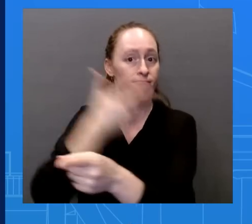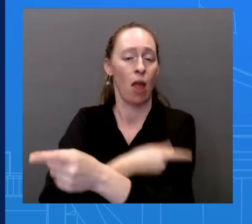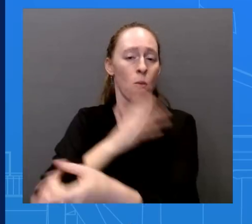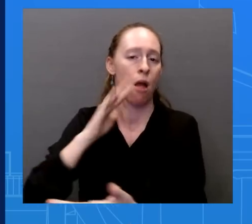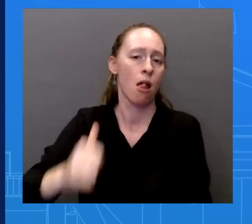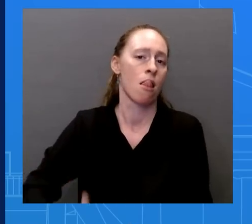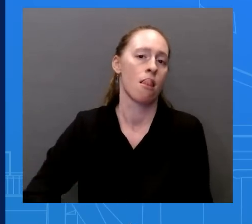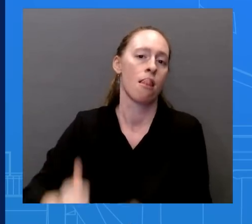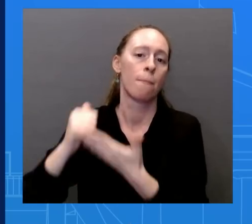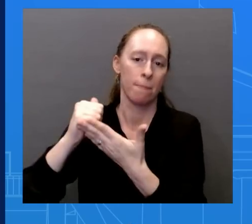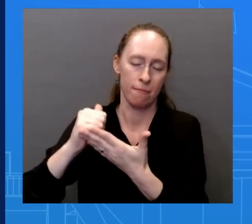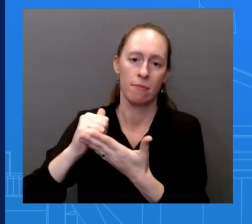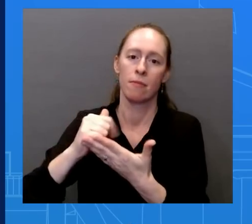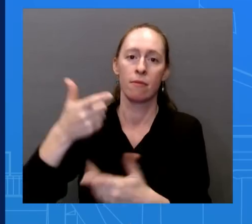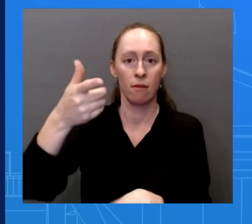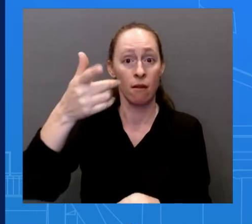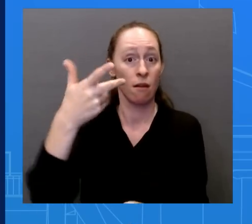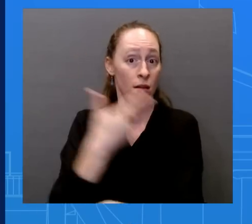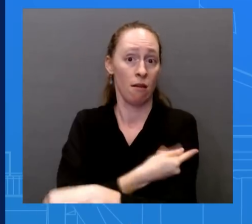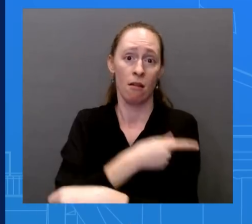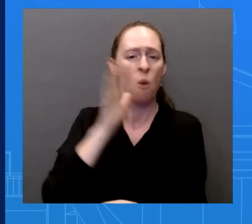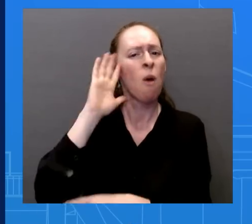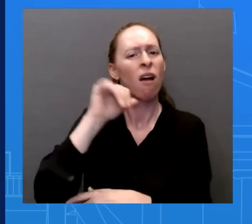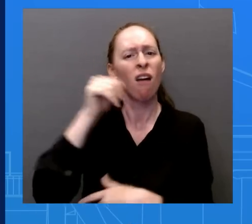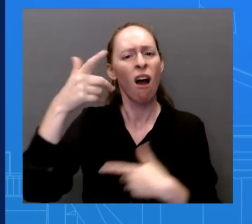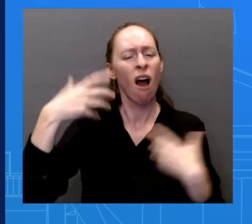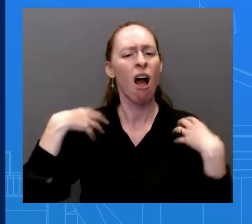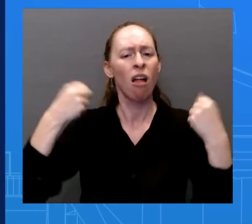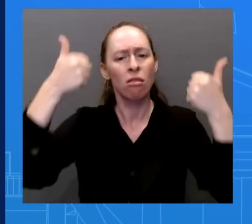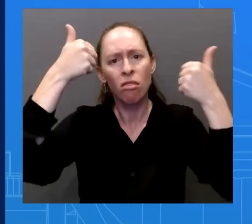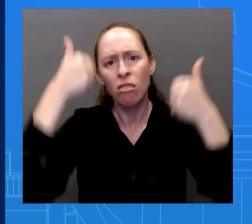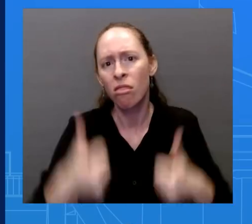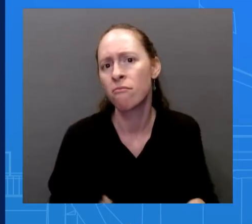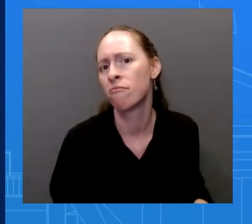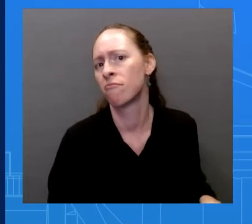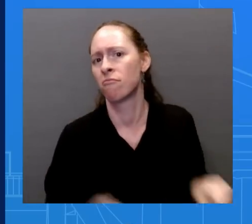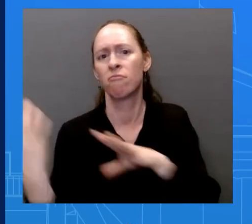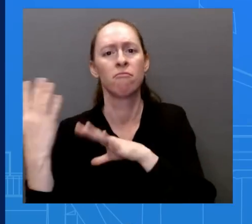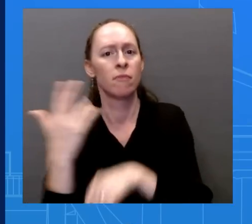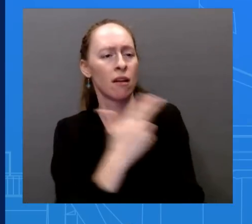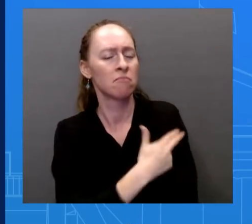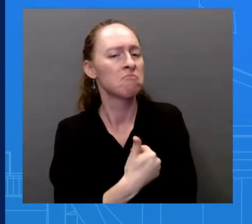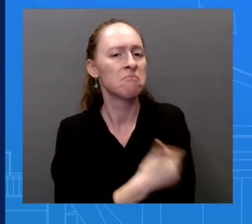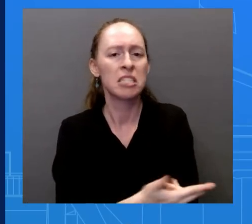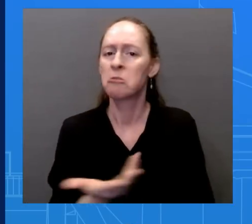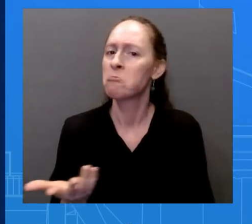And just like people get the flu shot each year even if you've had the flu in the past